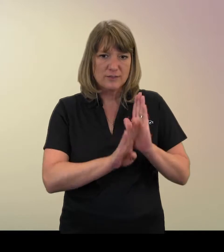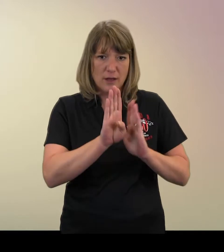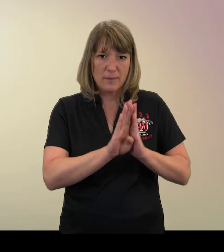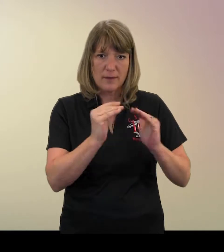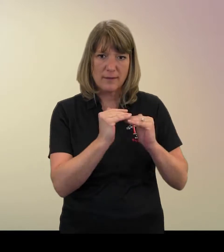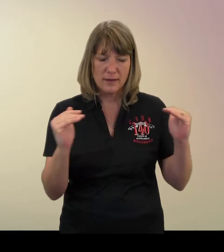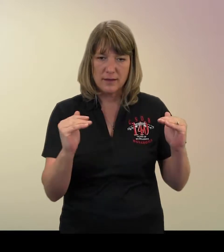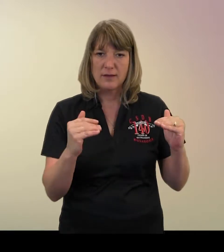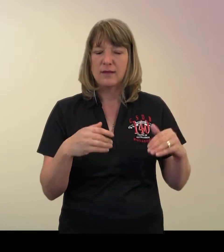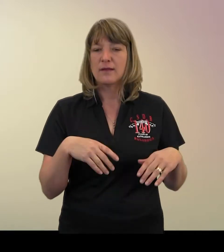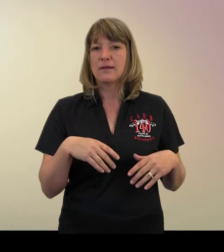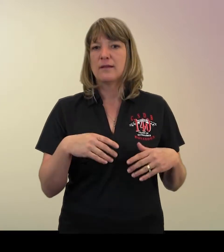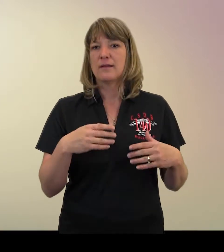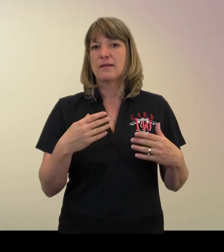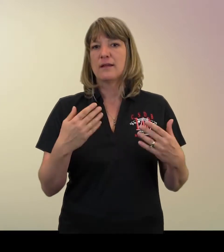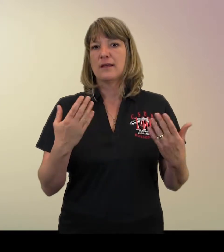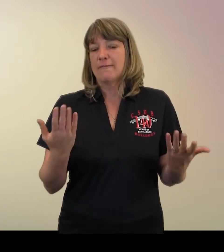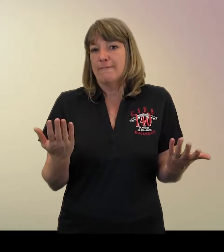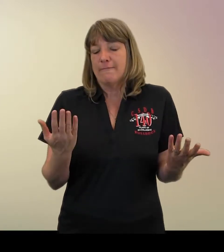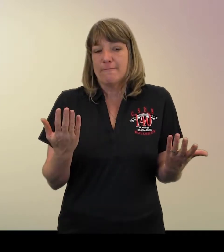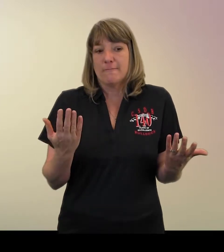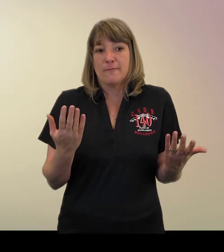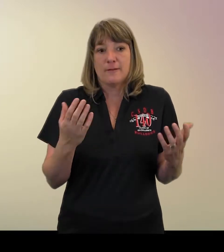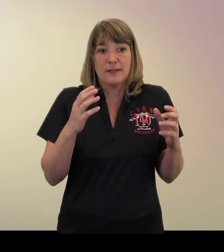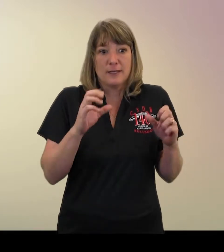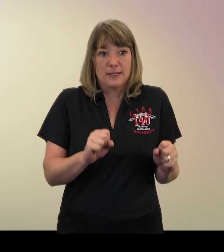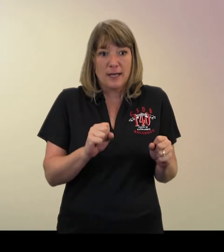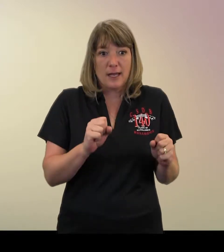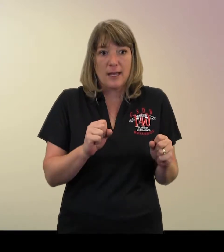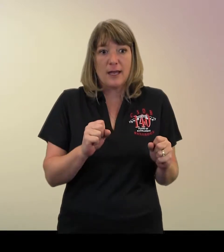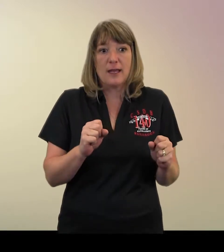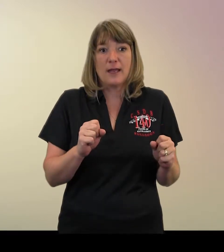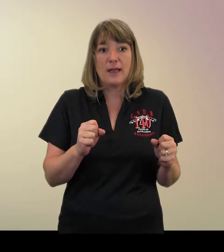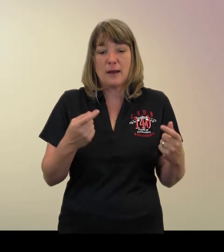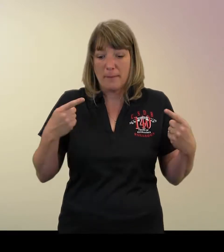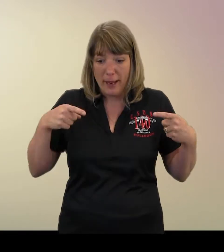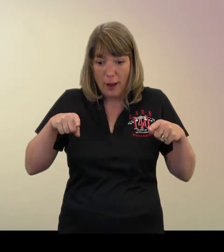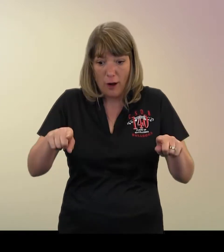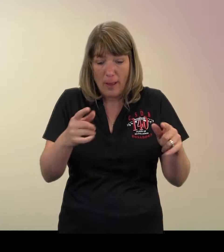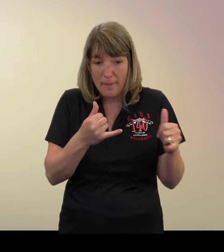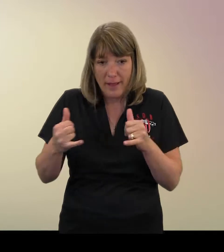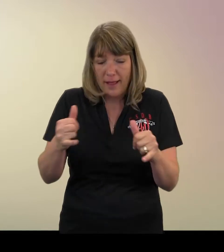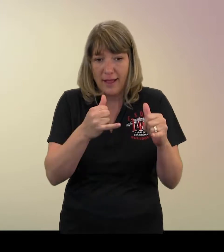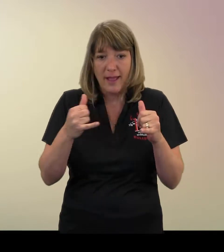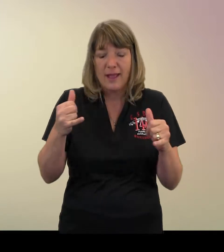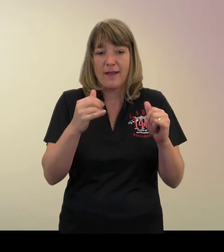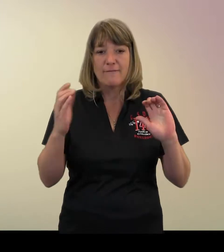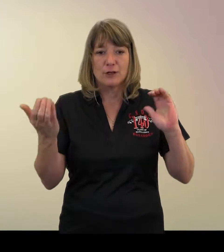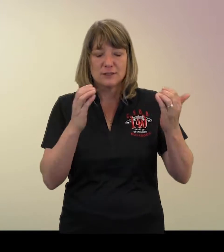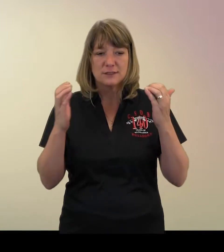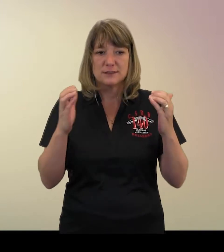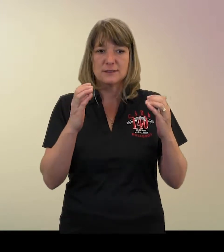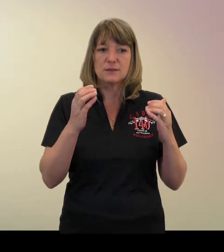developmental level, whether that's being able to engage in parallel play at two, versus being able